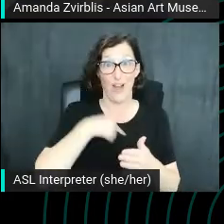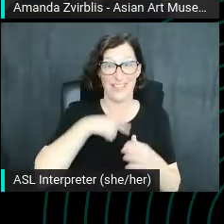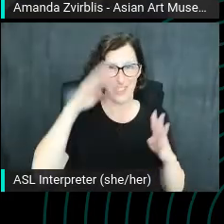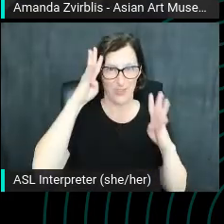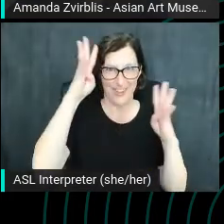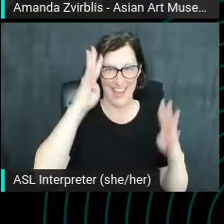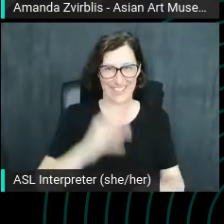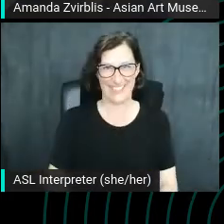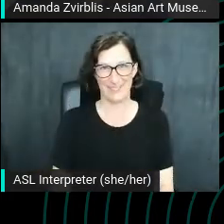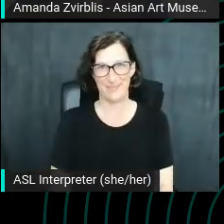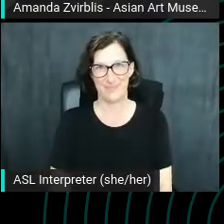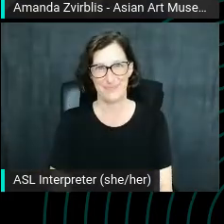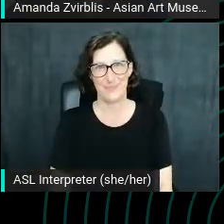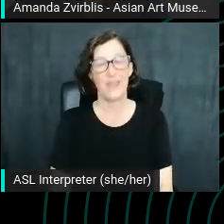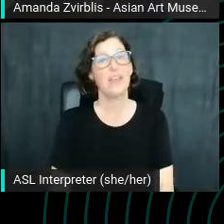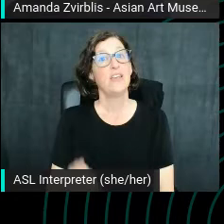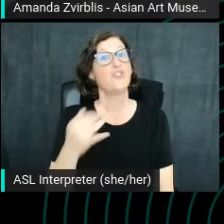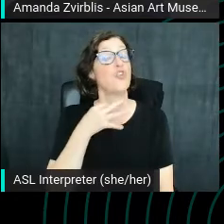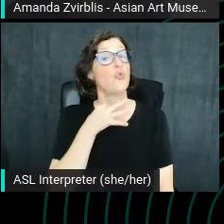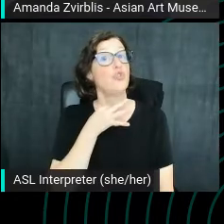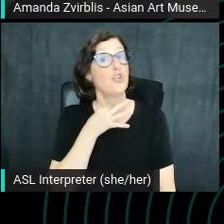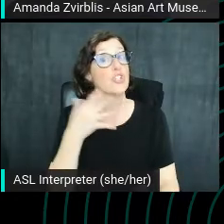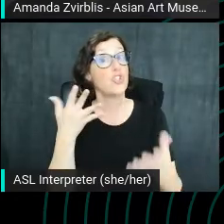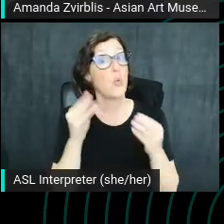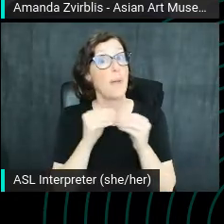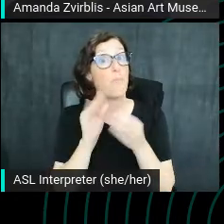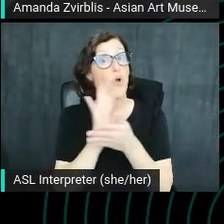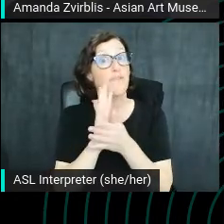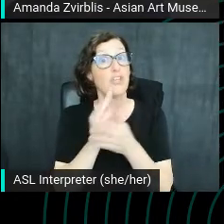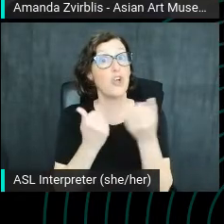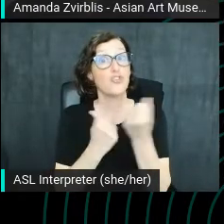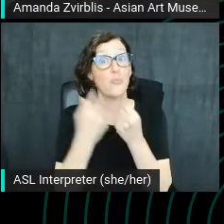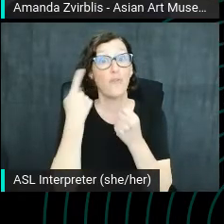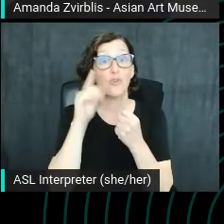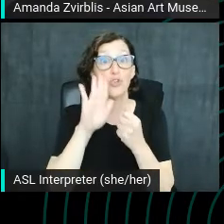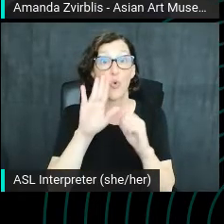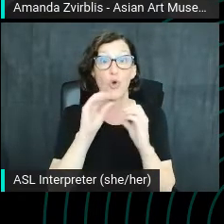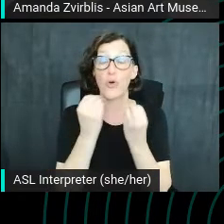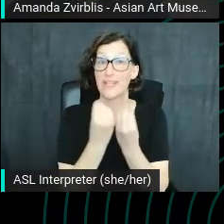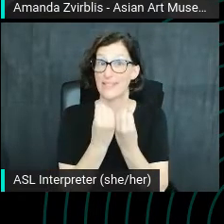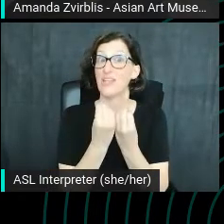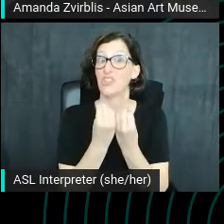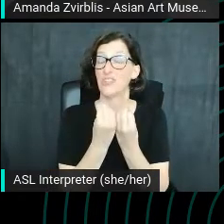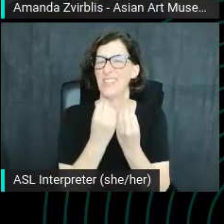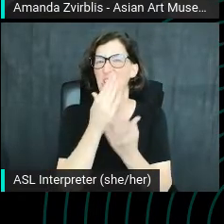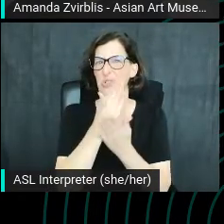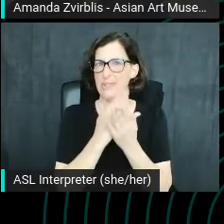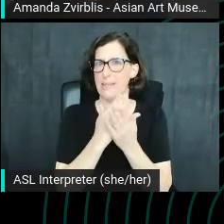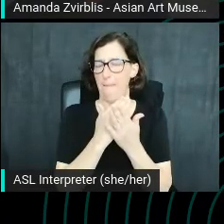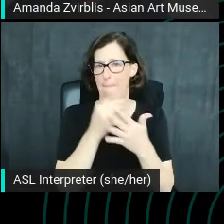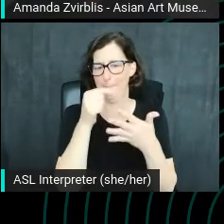So if you want more video support for your organization, here are some steps that have helped us.